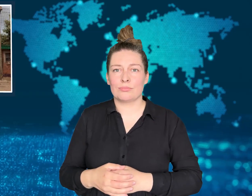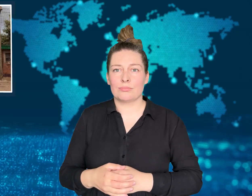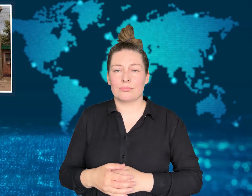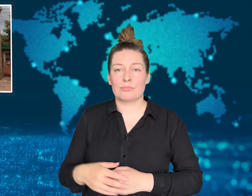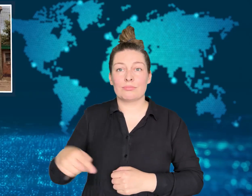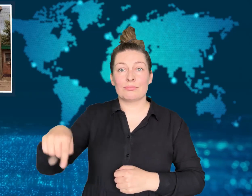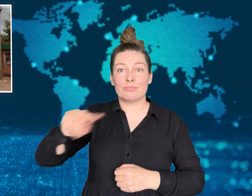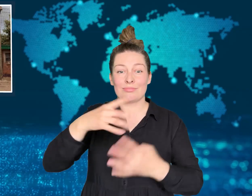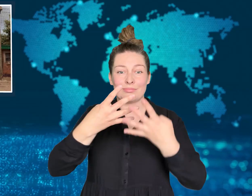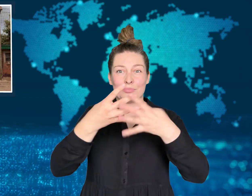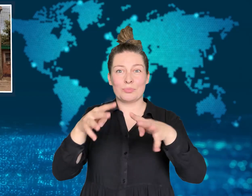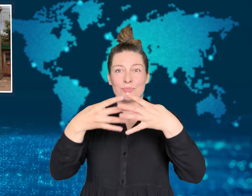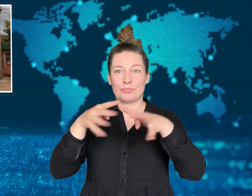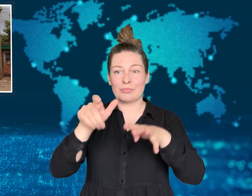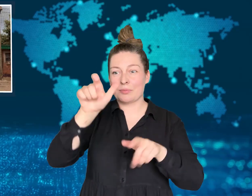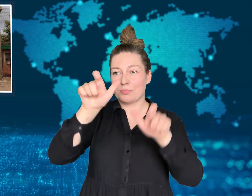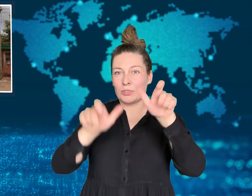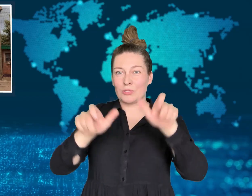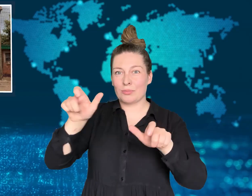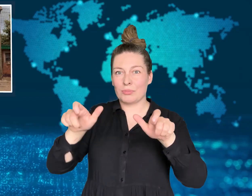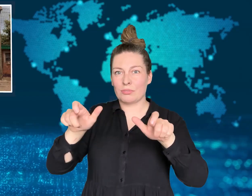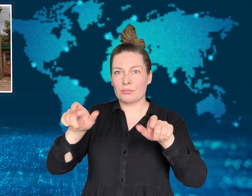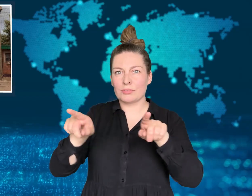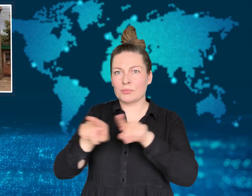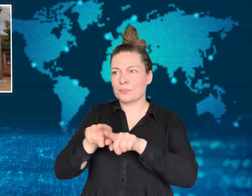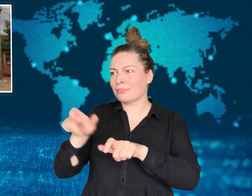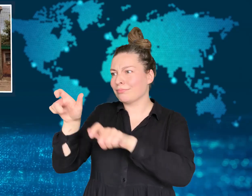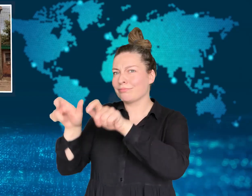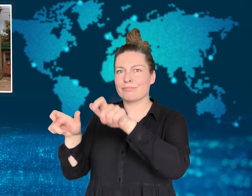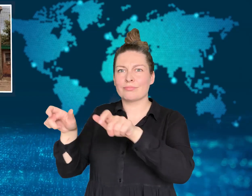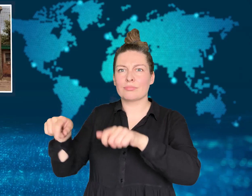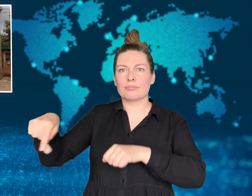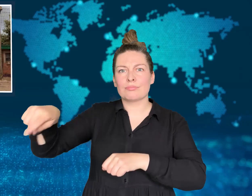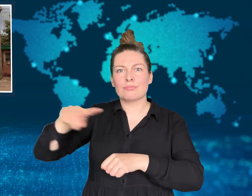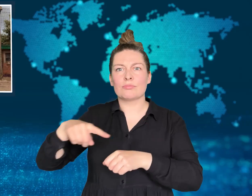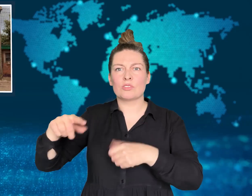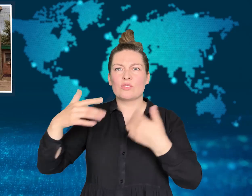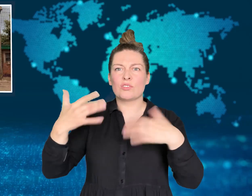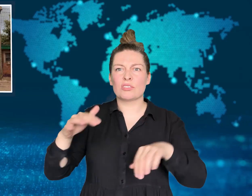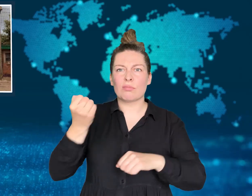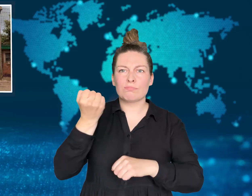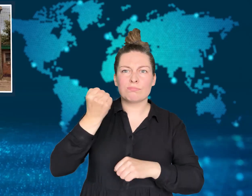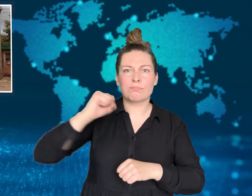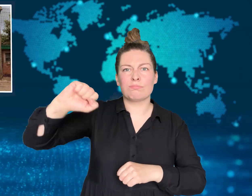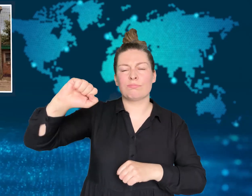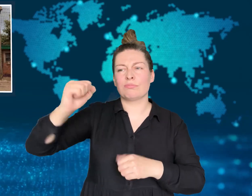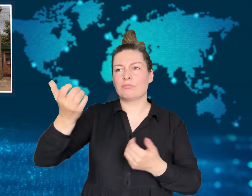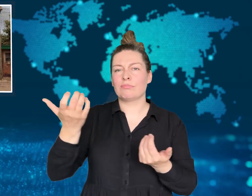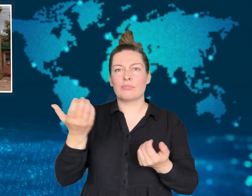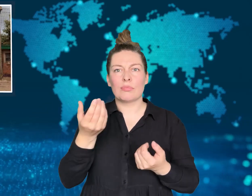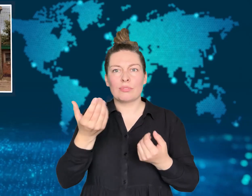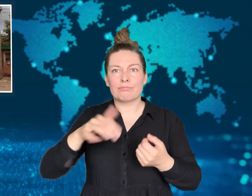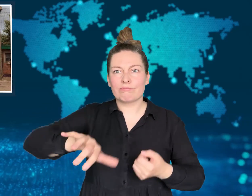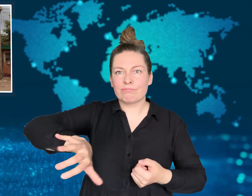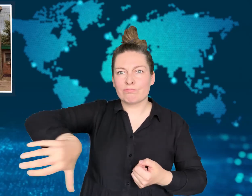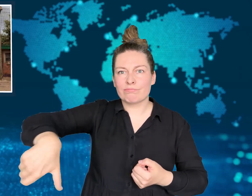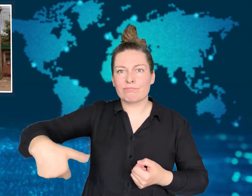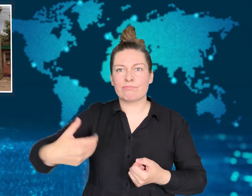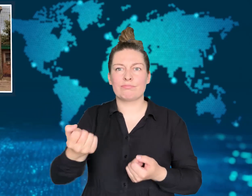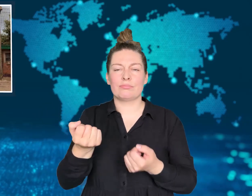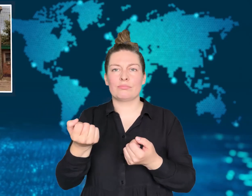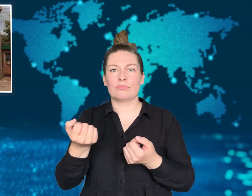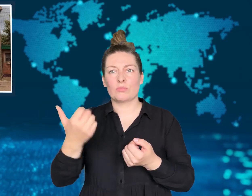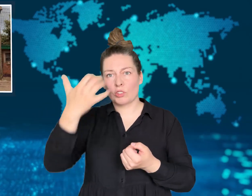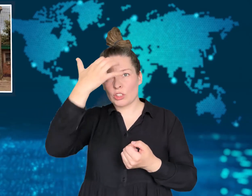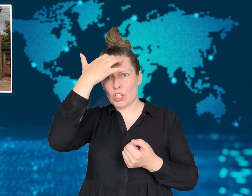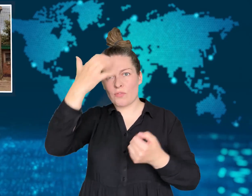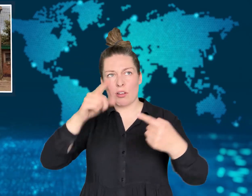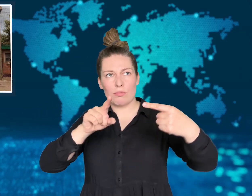three-fourths of their jail sentences.